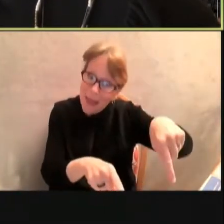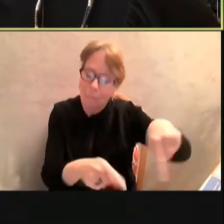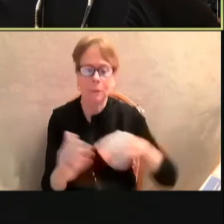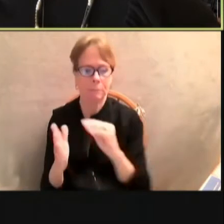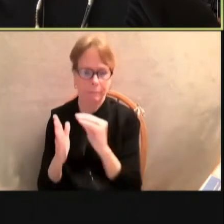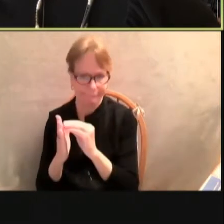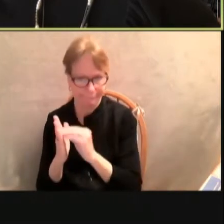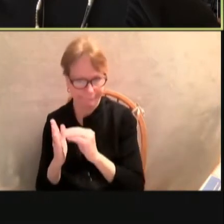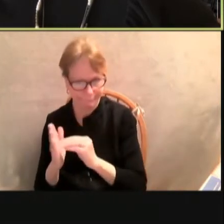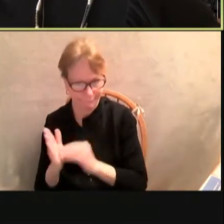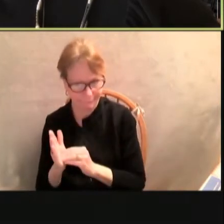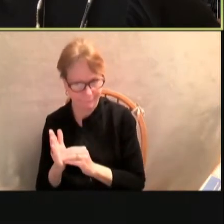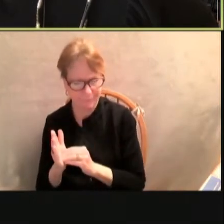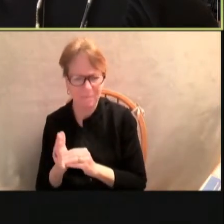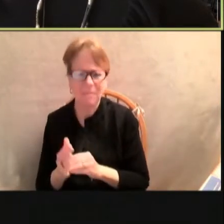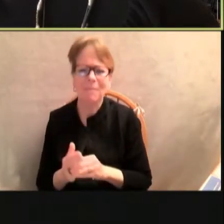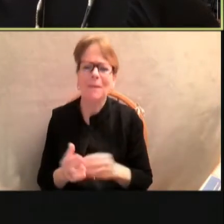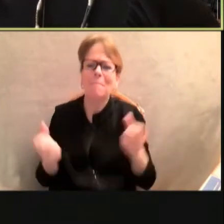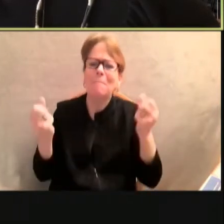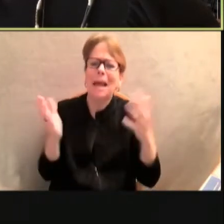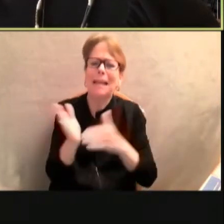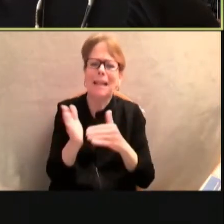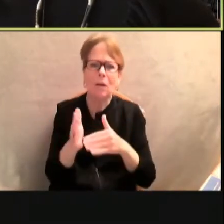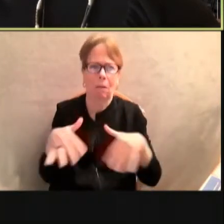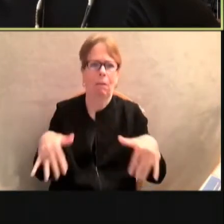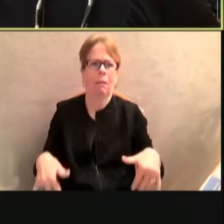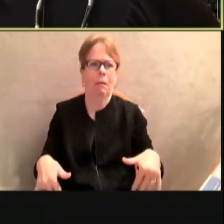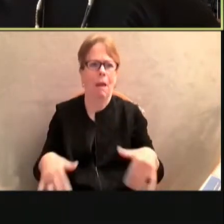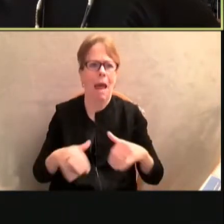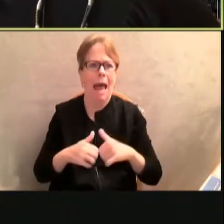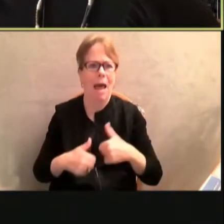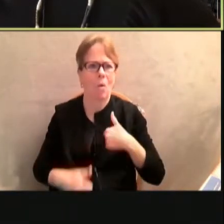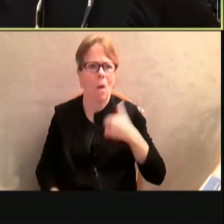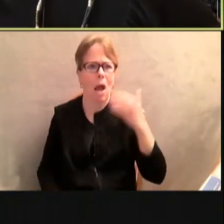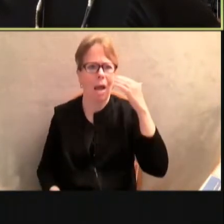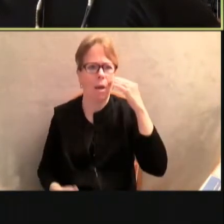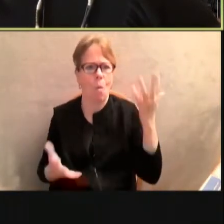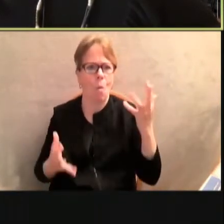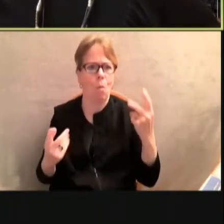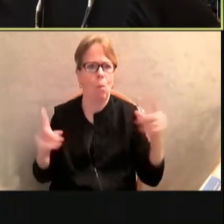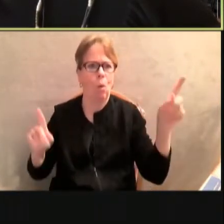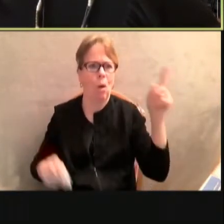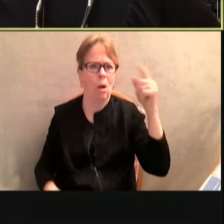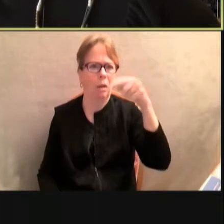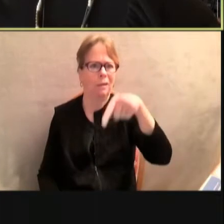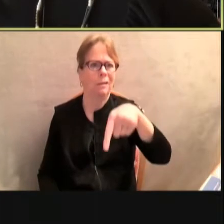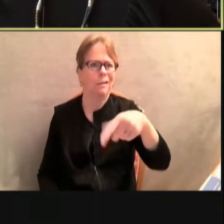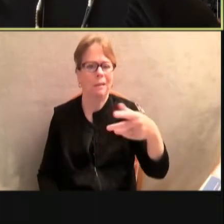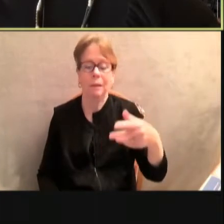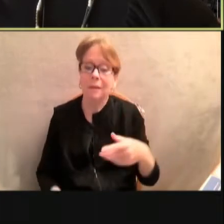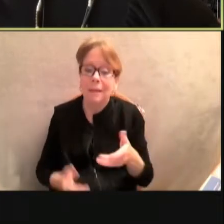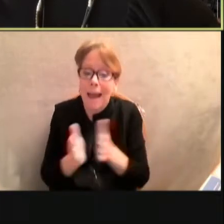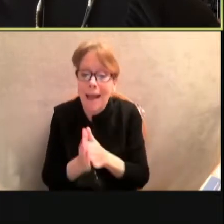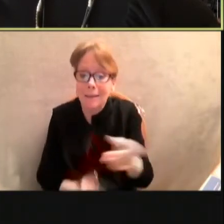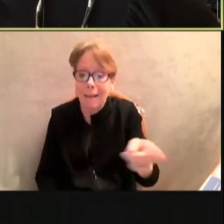will say, well how am I supposed to know what works? Ask your, if you don't have a starting